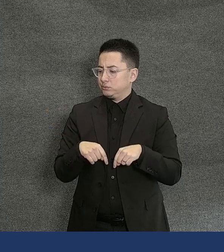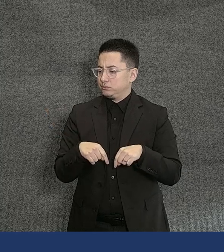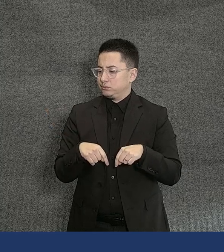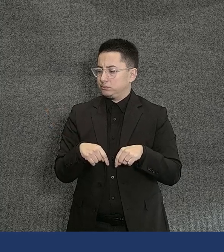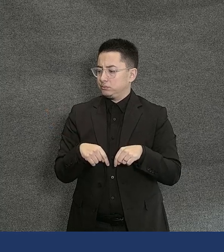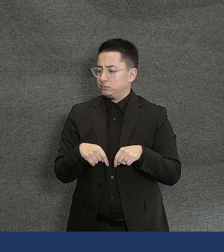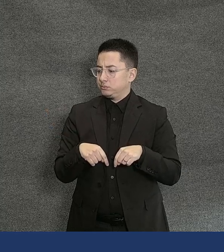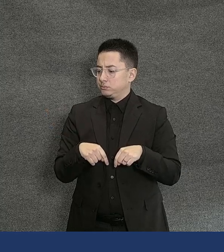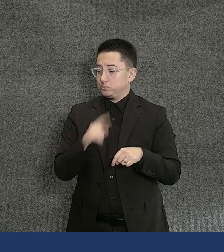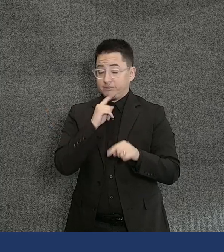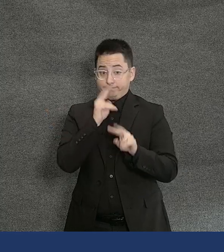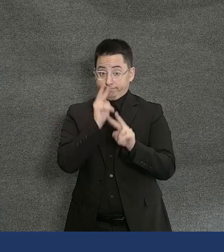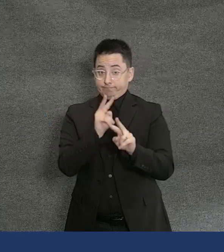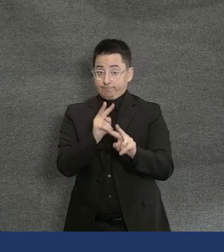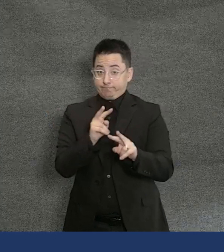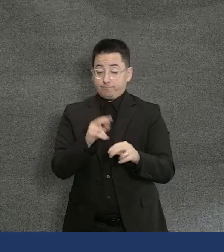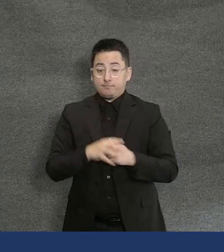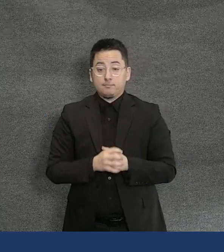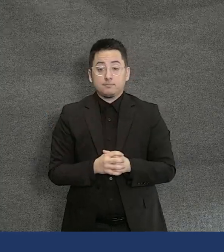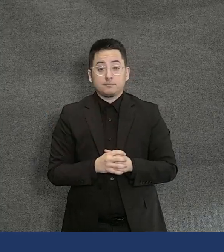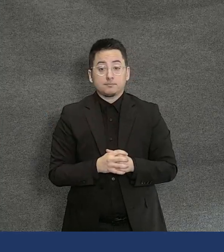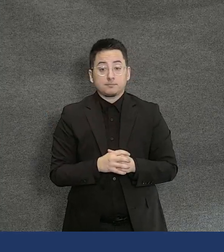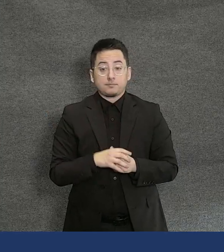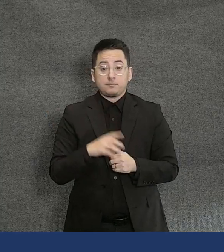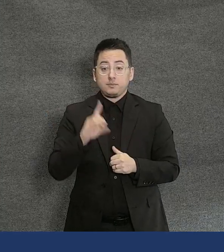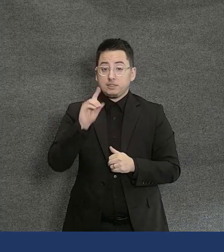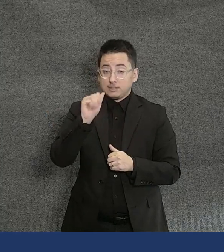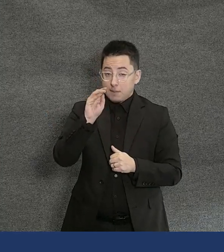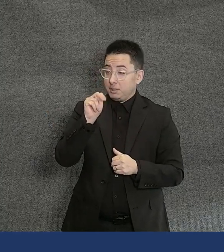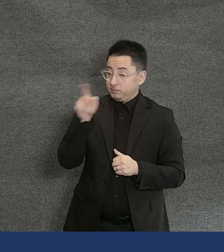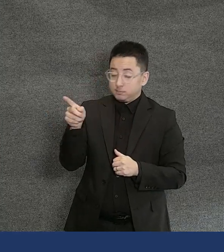we honor Damon and others by doing every single thing